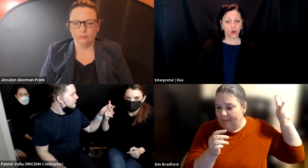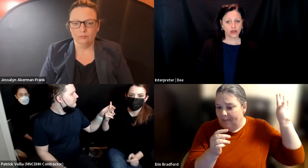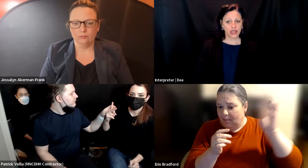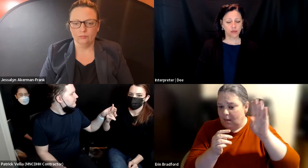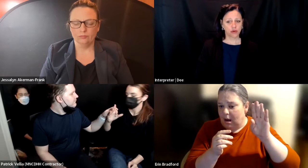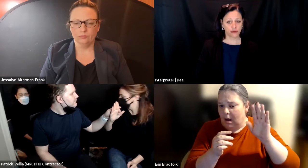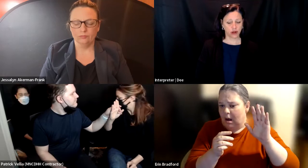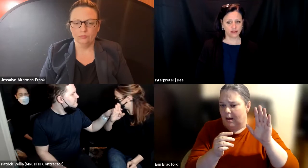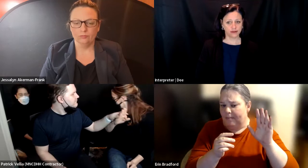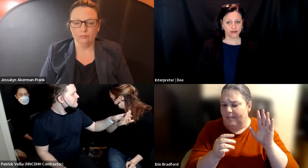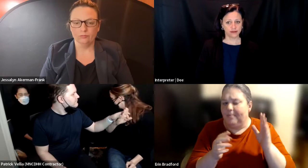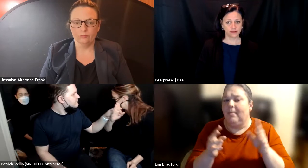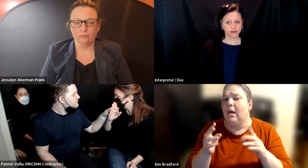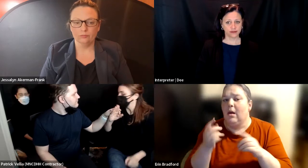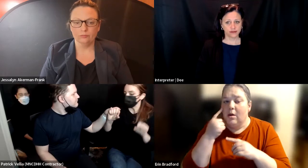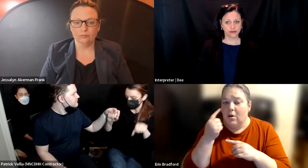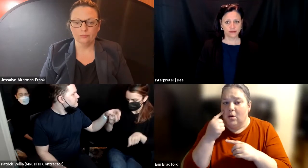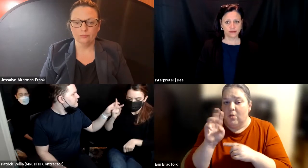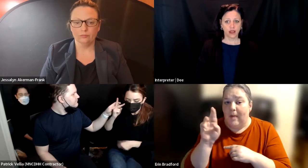For me, my vision -- how do I say this -- on the left side I have no central vision at all.